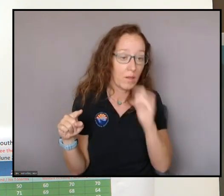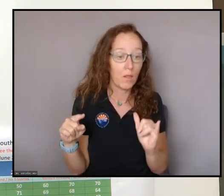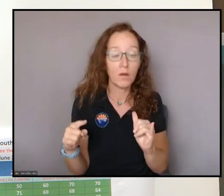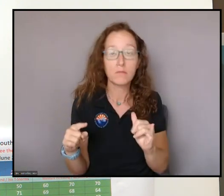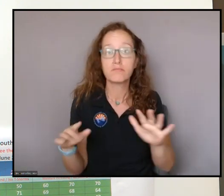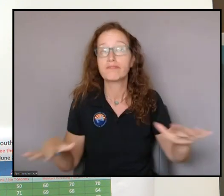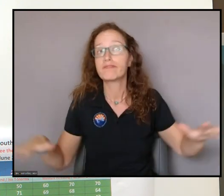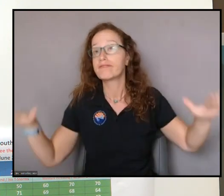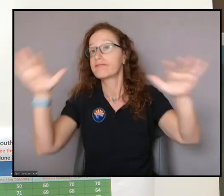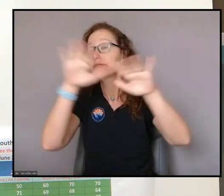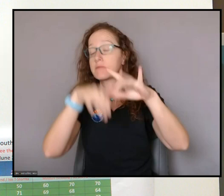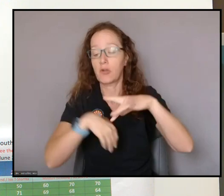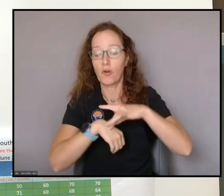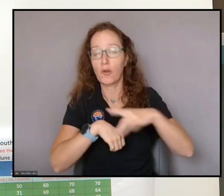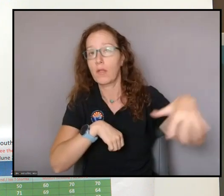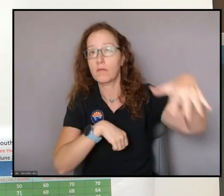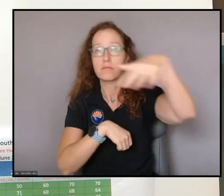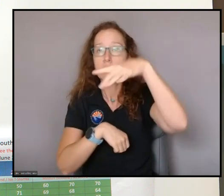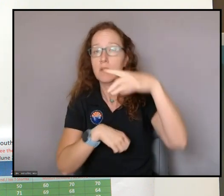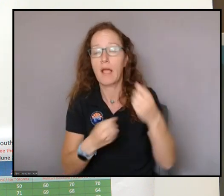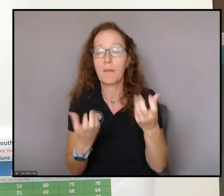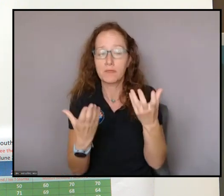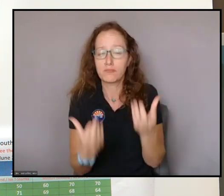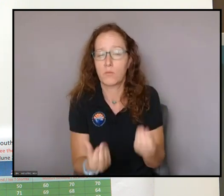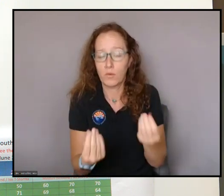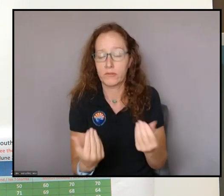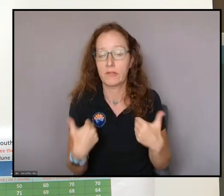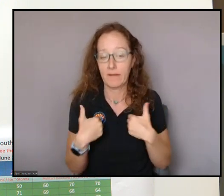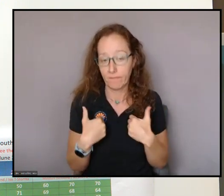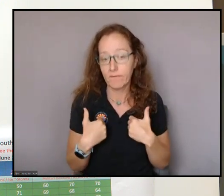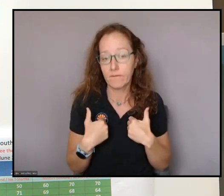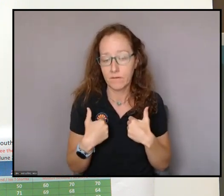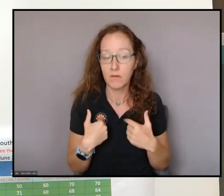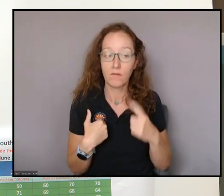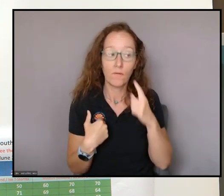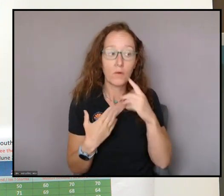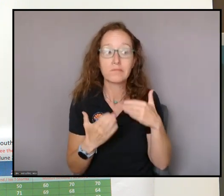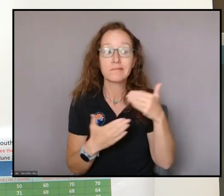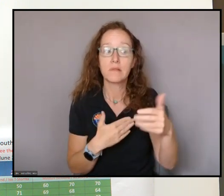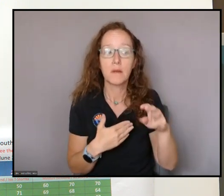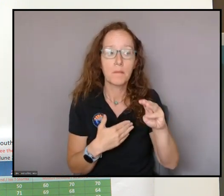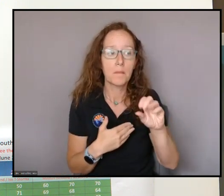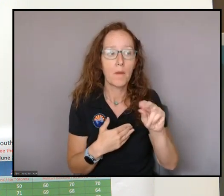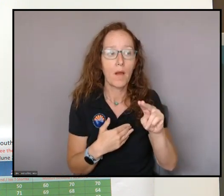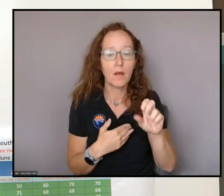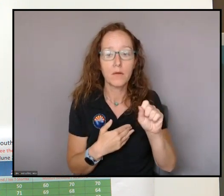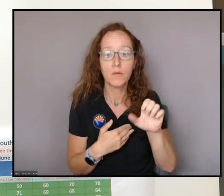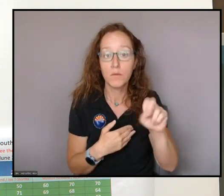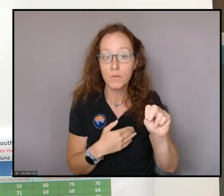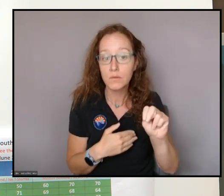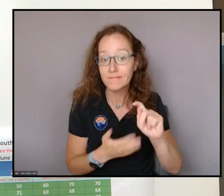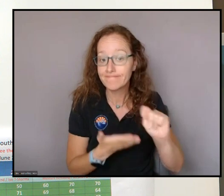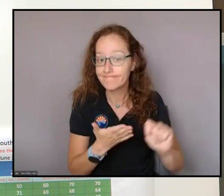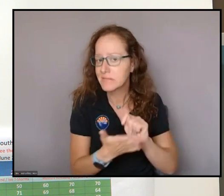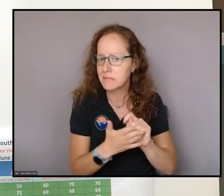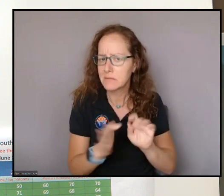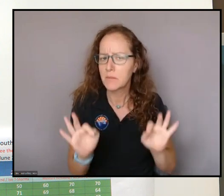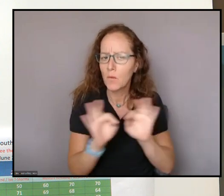important when it comes to monsoon season, seeing how much moisture we do have in the atmosphere. So just looking at relative humidity and dew point. You can see they're